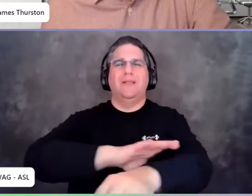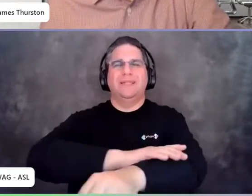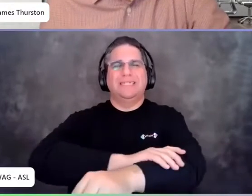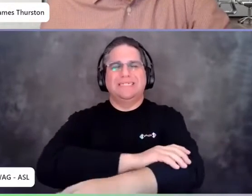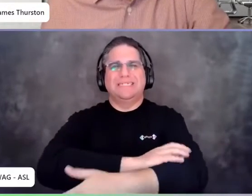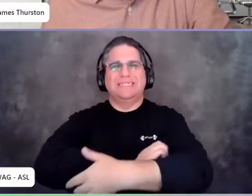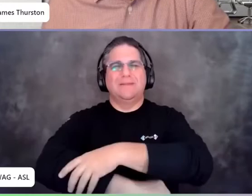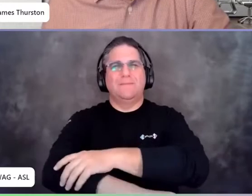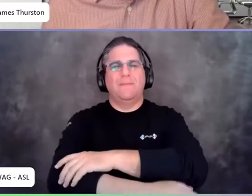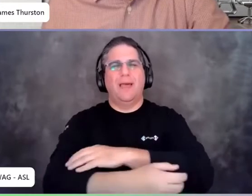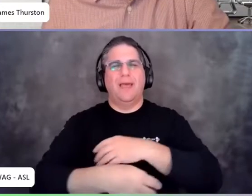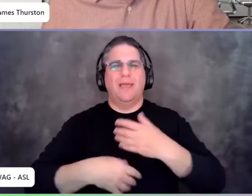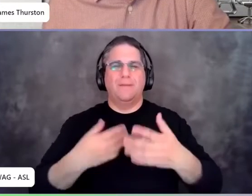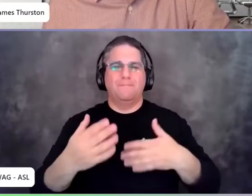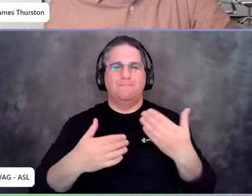people about the importance of